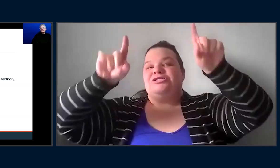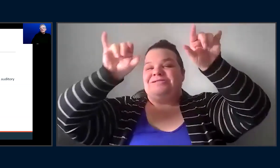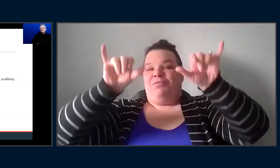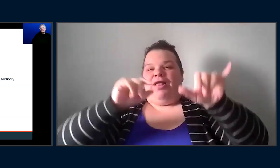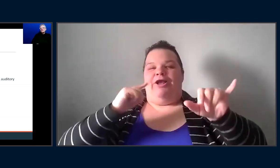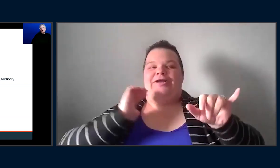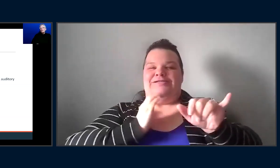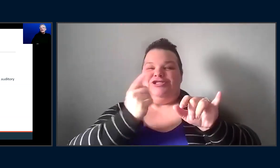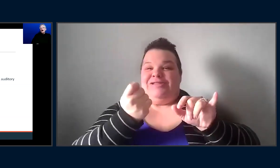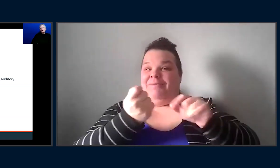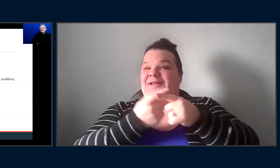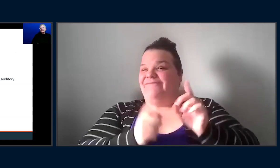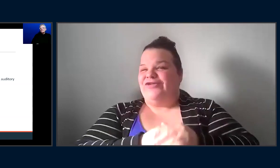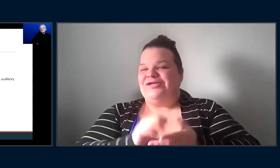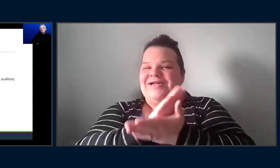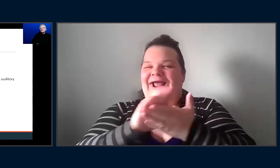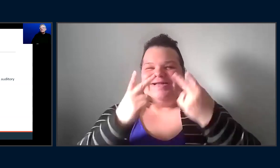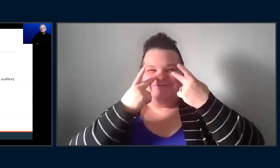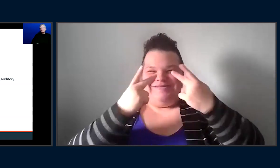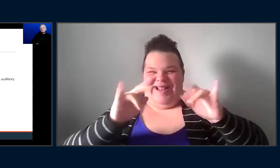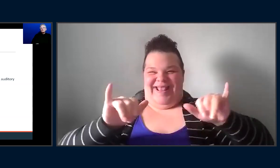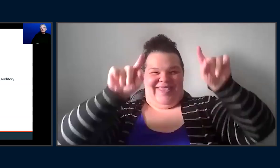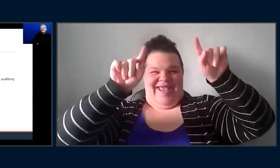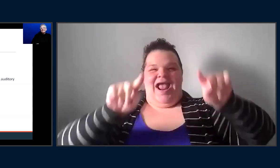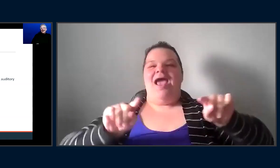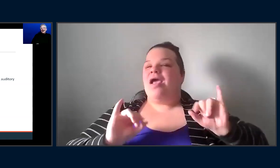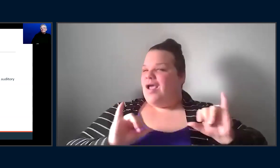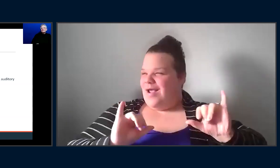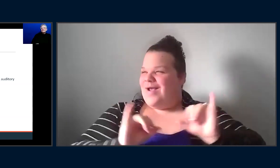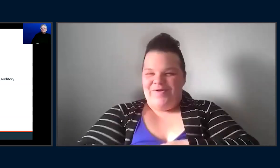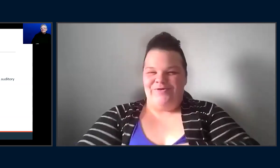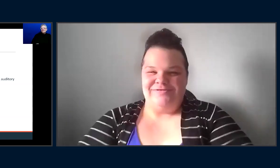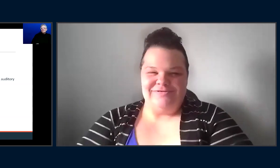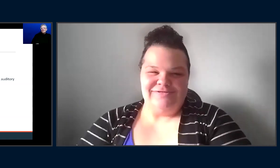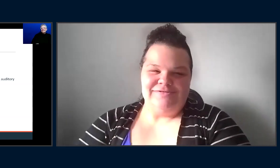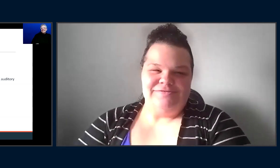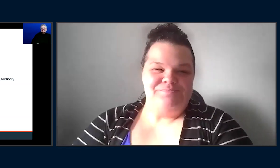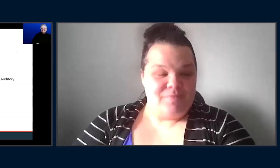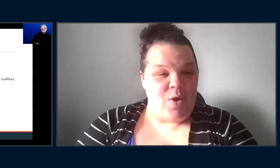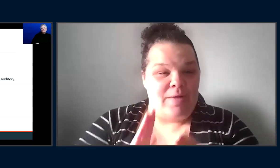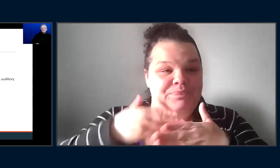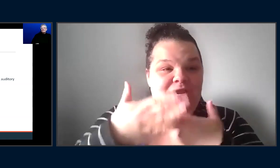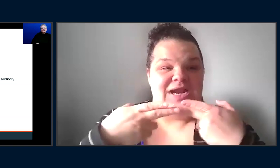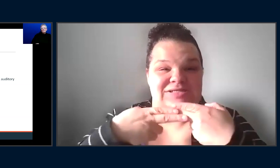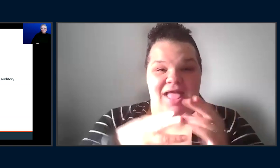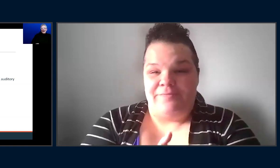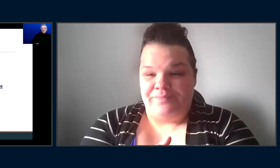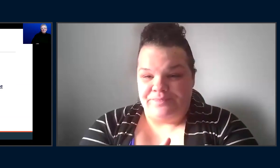civic and social organizations. So, we are quite similar. We just have a few differences. So it's very nice to see